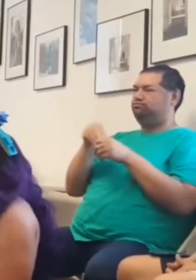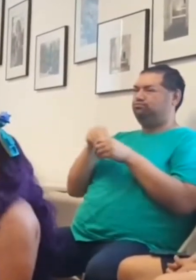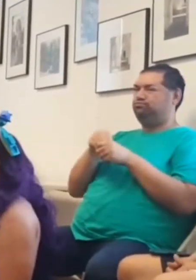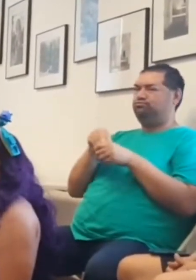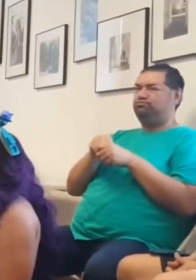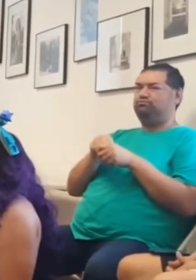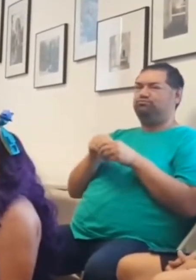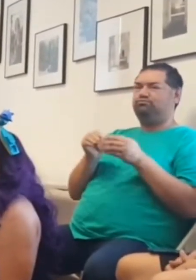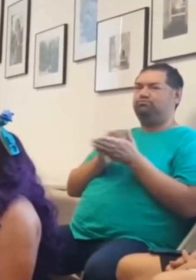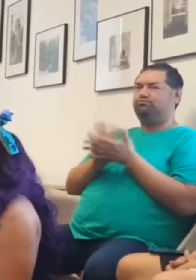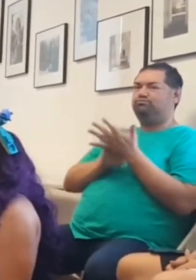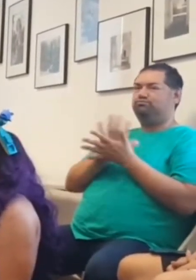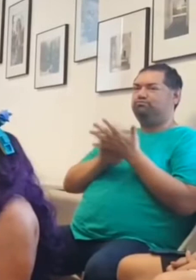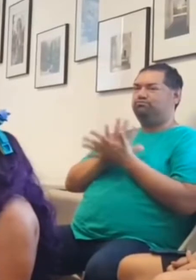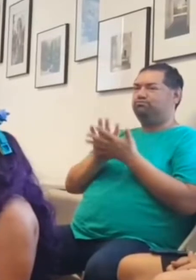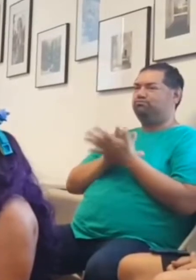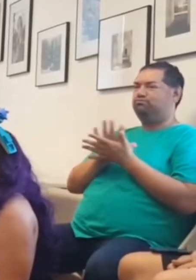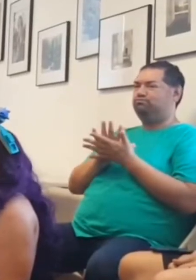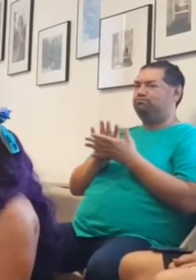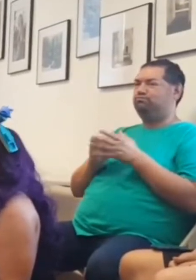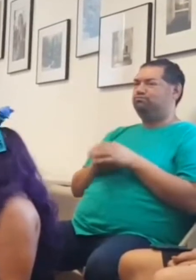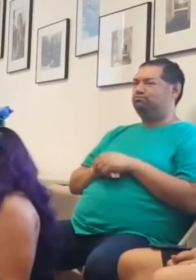Look at who we got: really pretty fish.